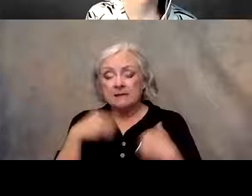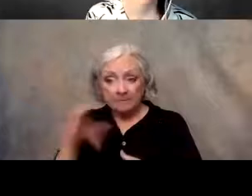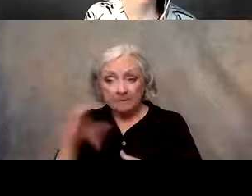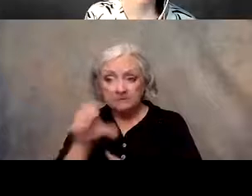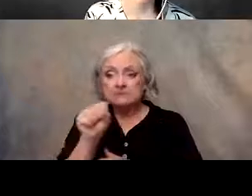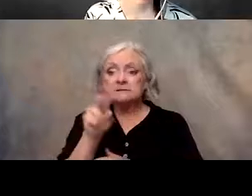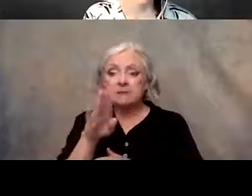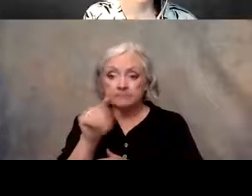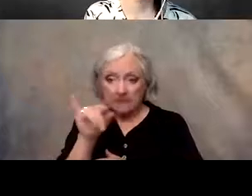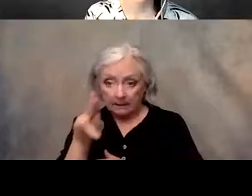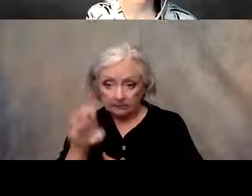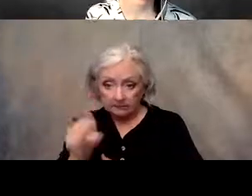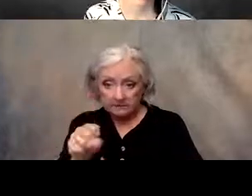But we can take it soup to nuts.